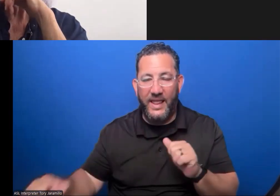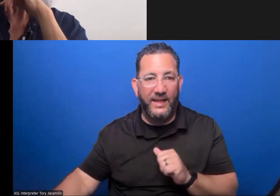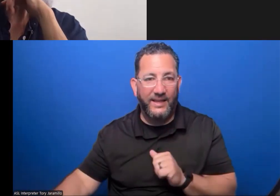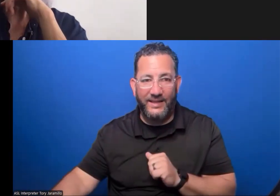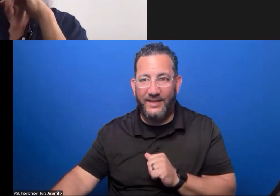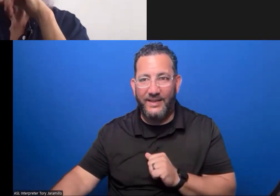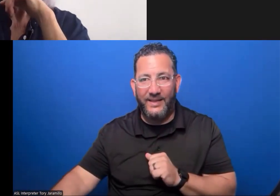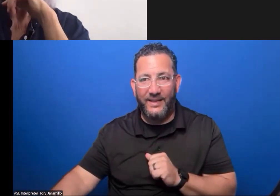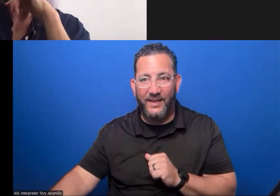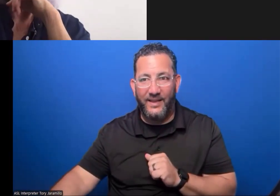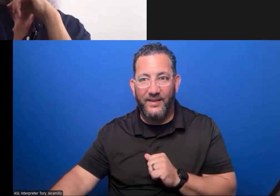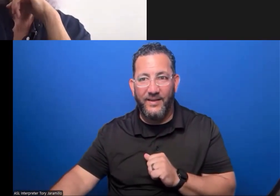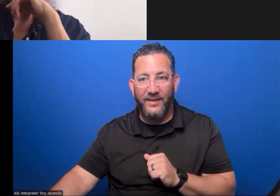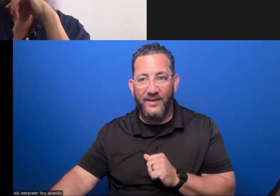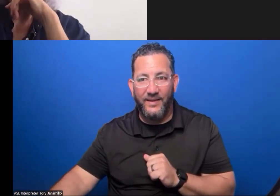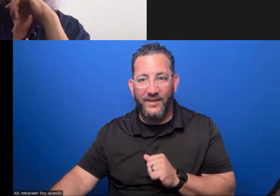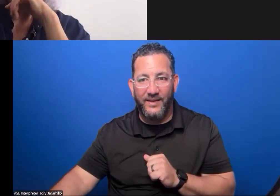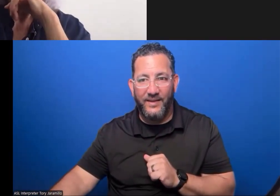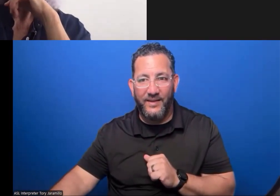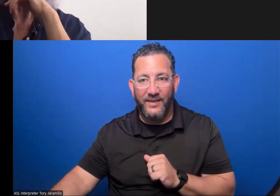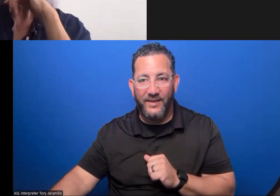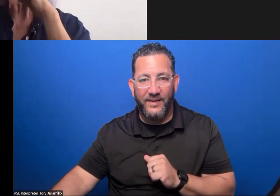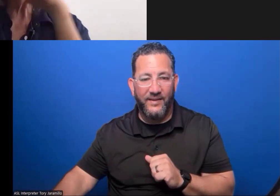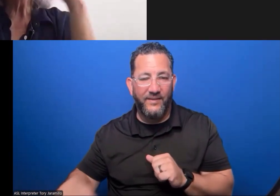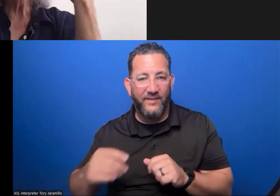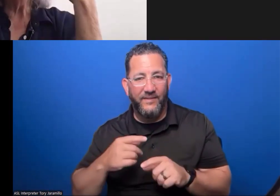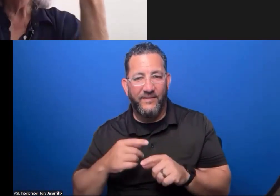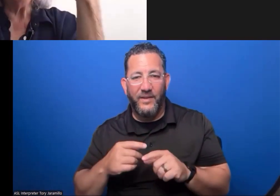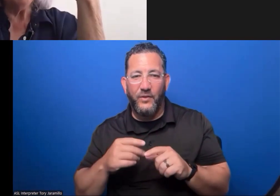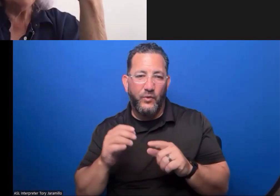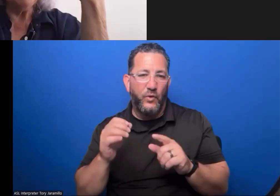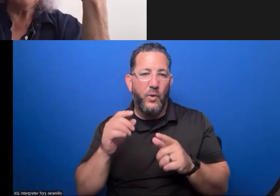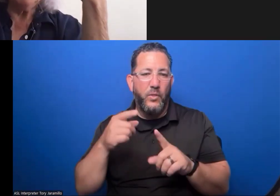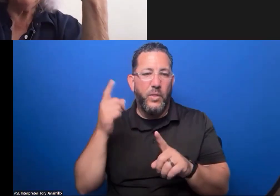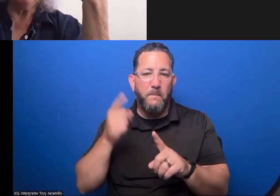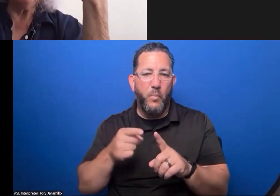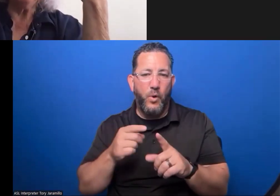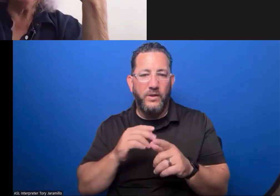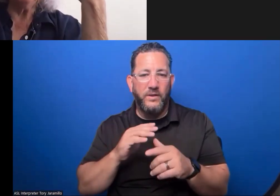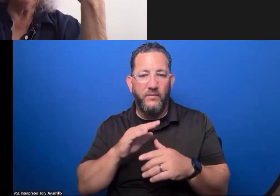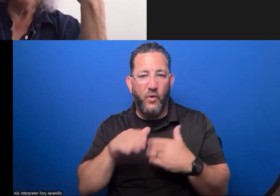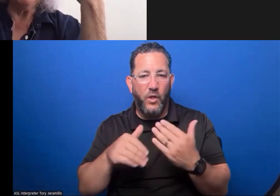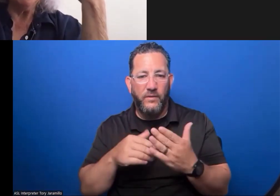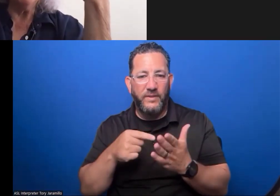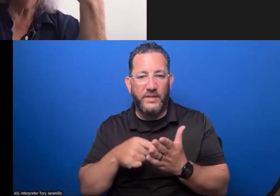Pat Boyle: From me. Yeah. So, so the whole point of this is how